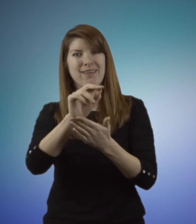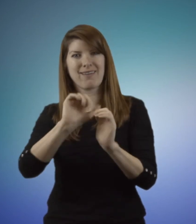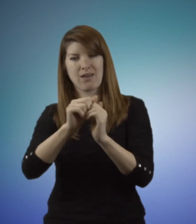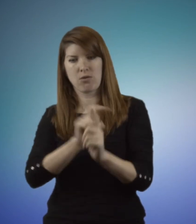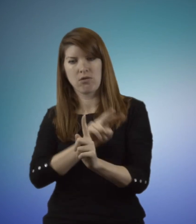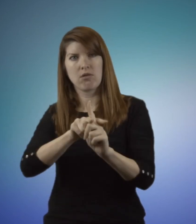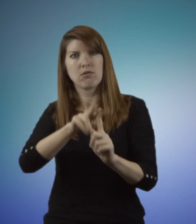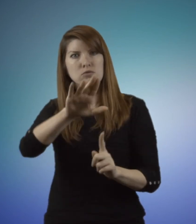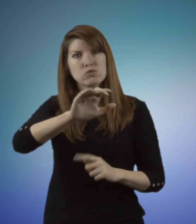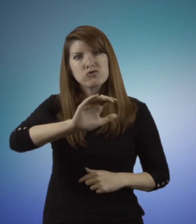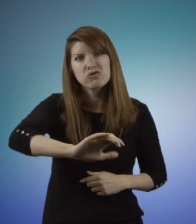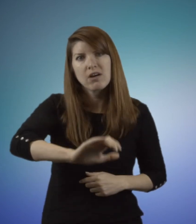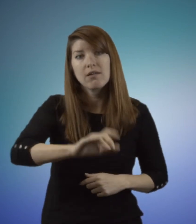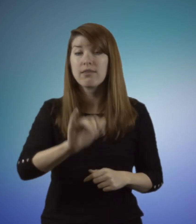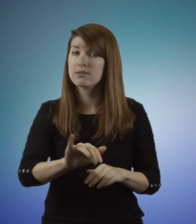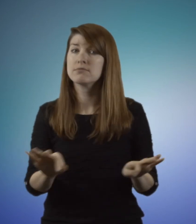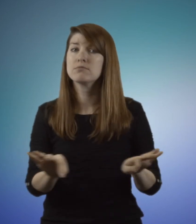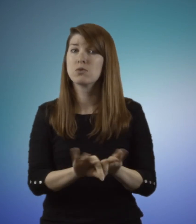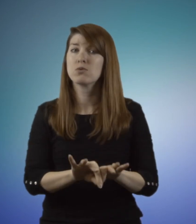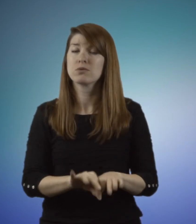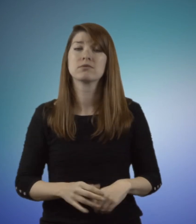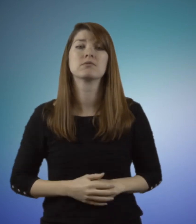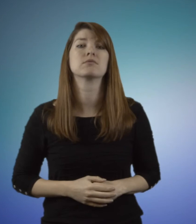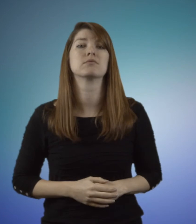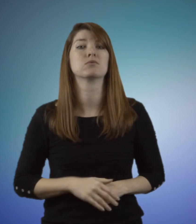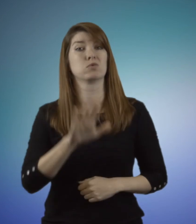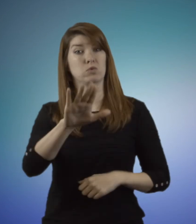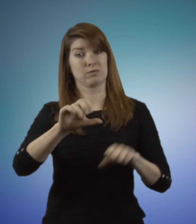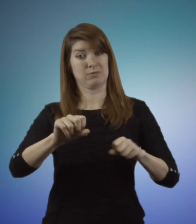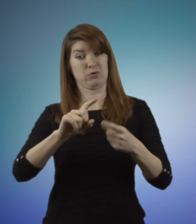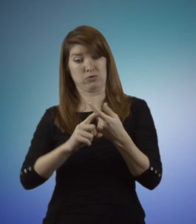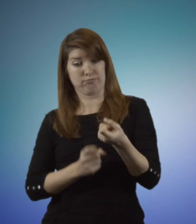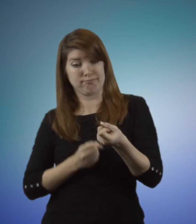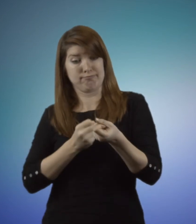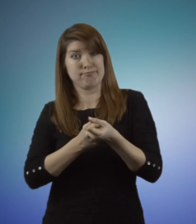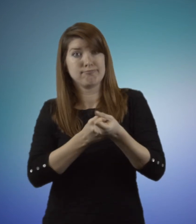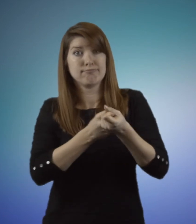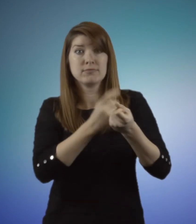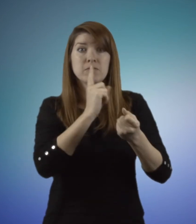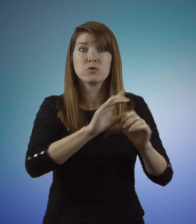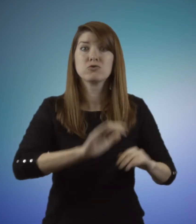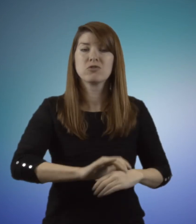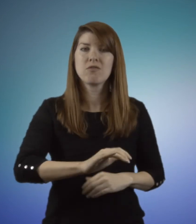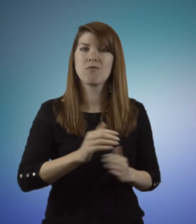And the application of that law to your child is very, very important. And your ability to advocate for your child,